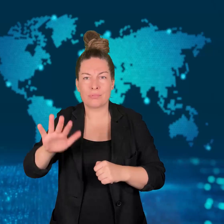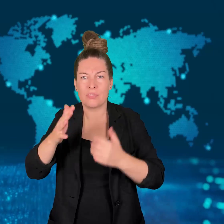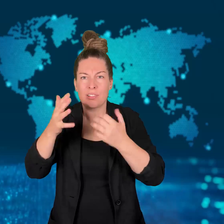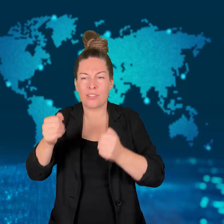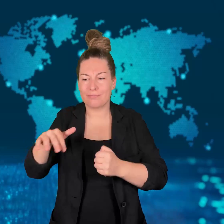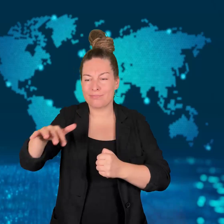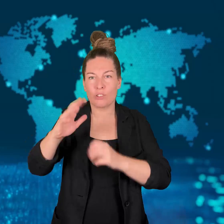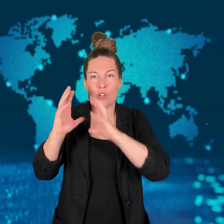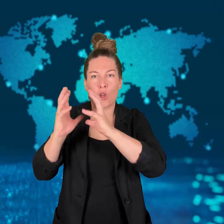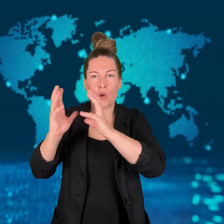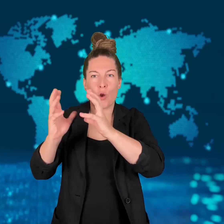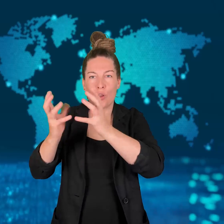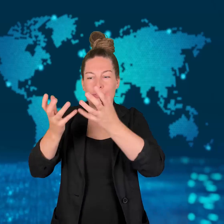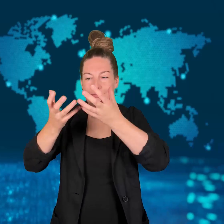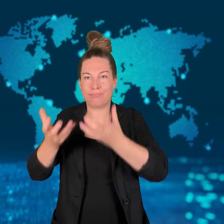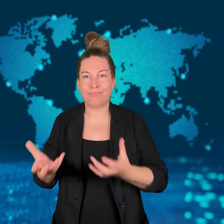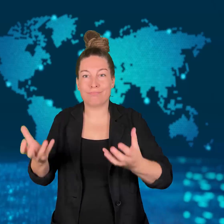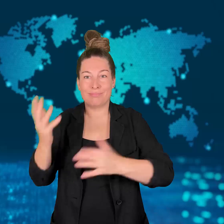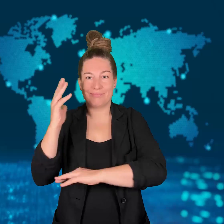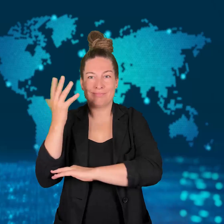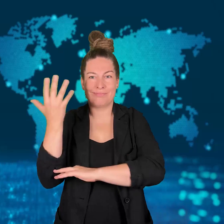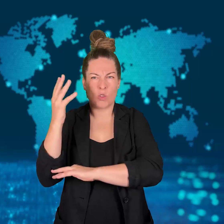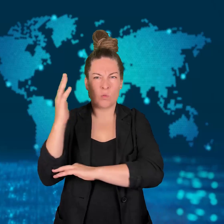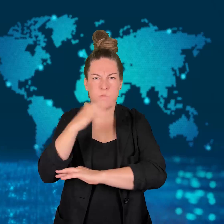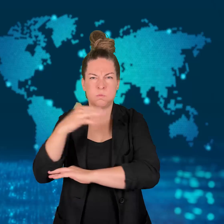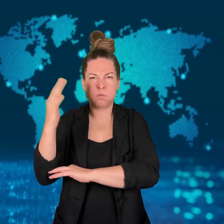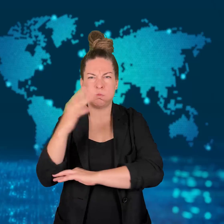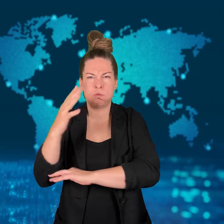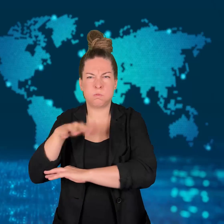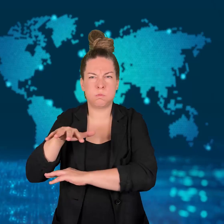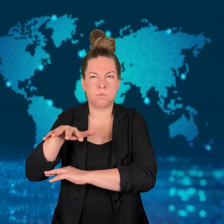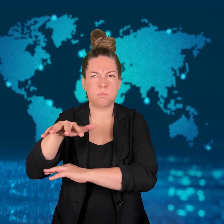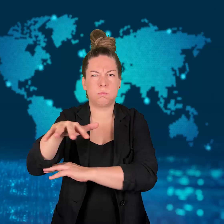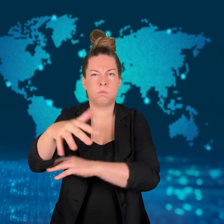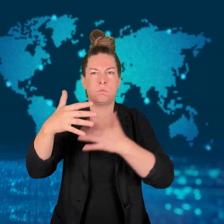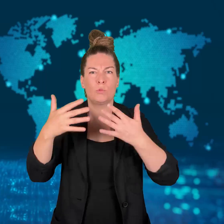People built sandbag barriers outside of their buildings to